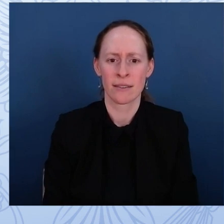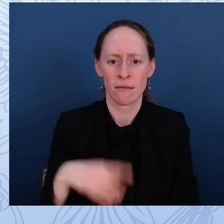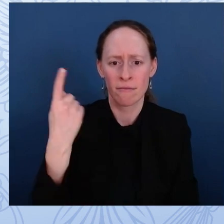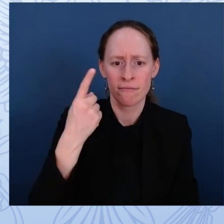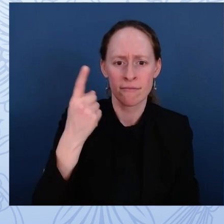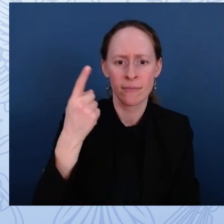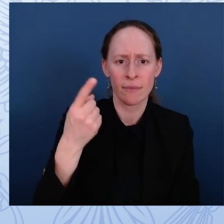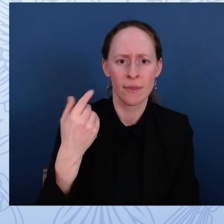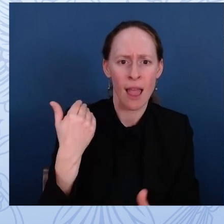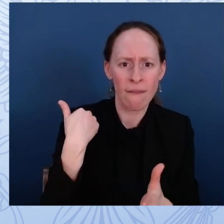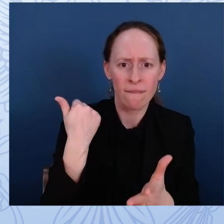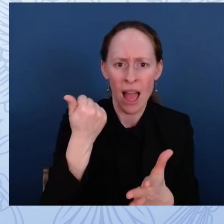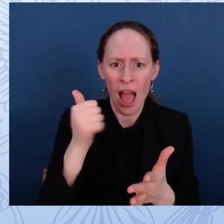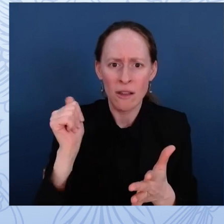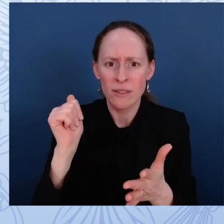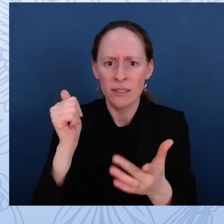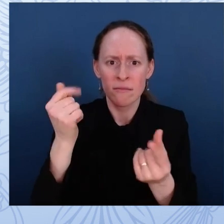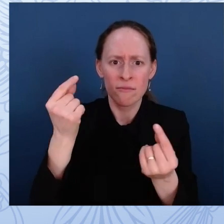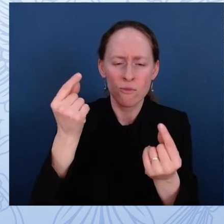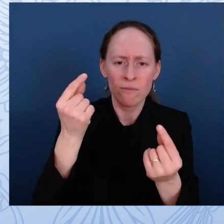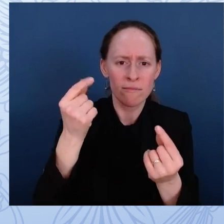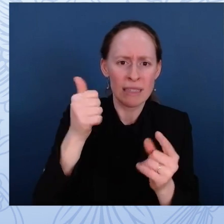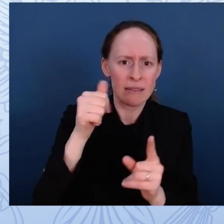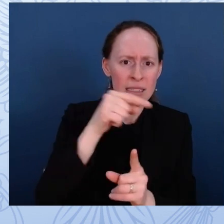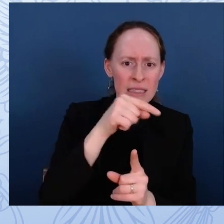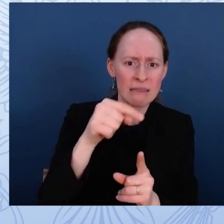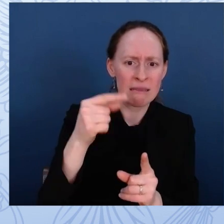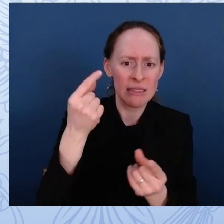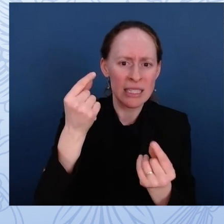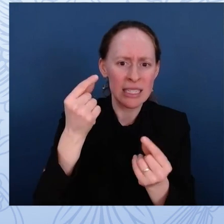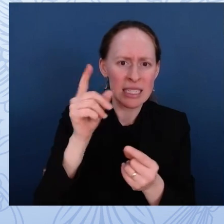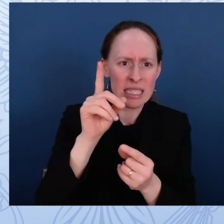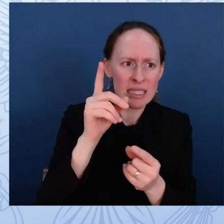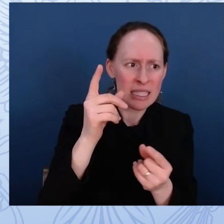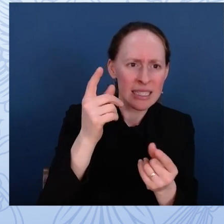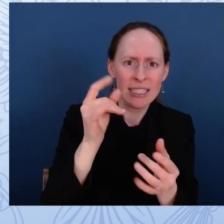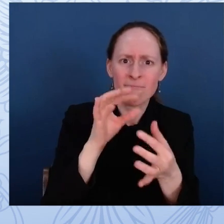Cristeta Comerford: Yes. When we formulate and we create the state dinner menu,